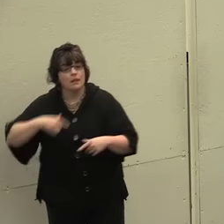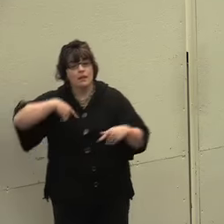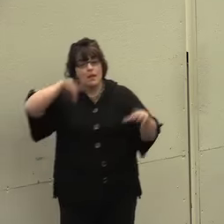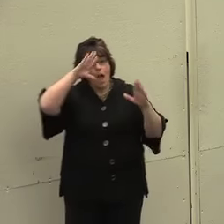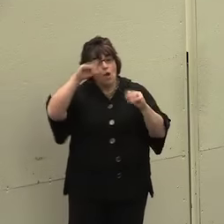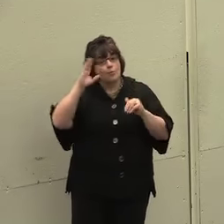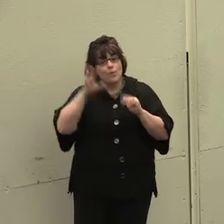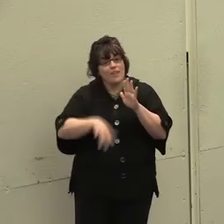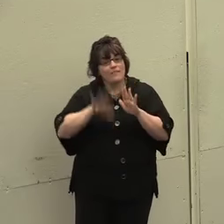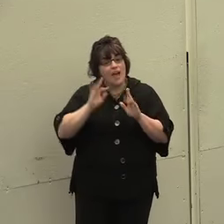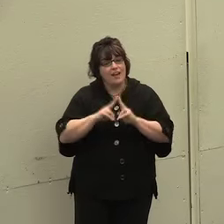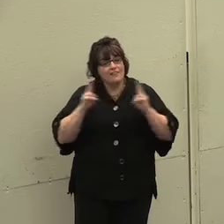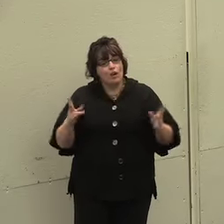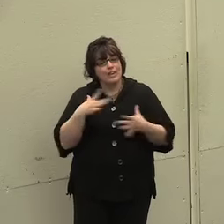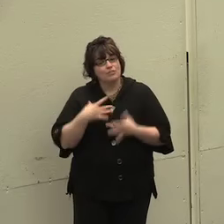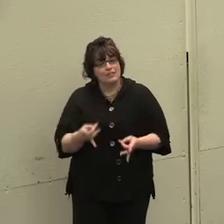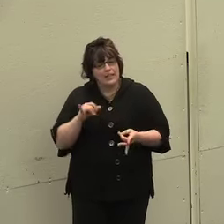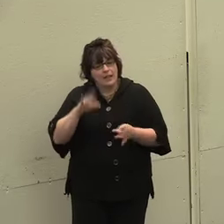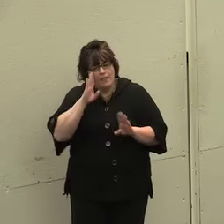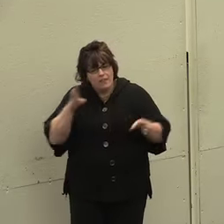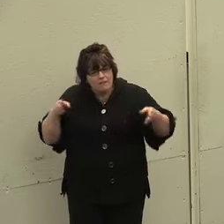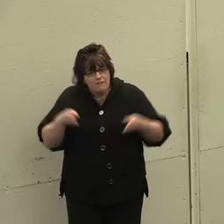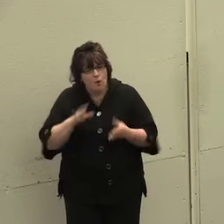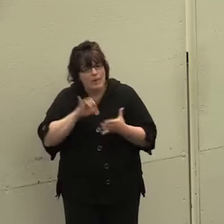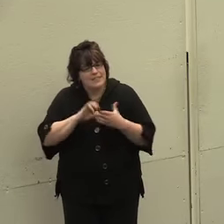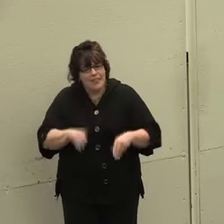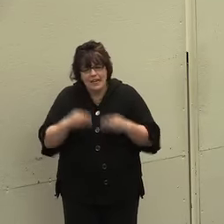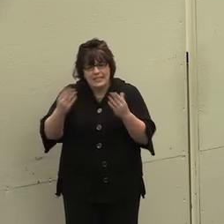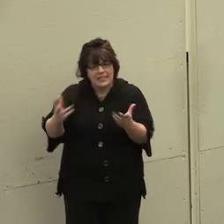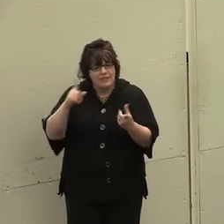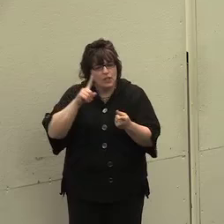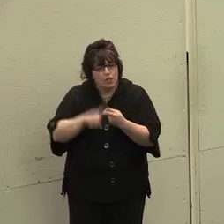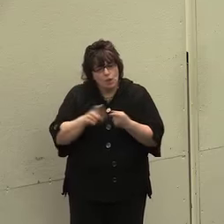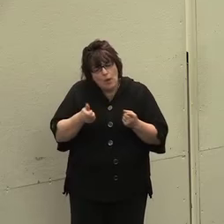is precisely the focus that is given to a few individuals